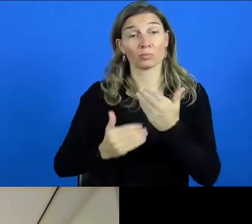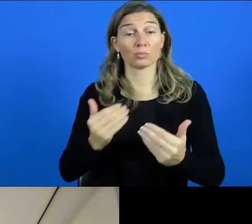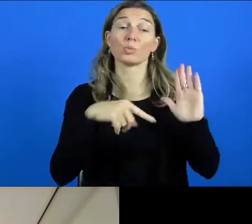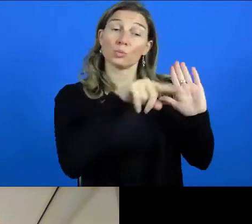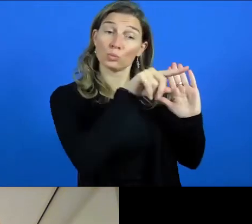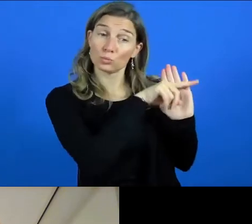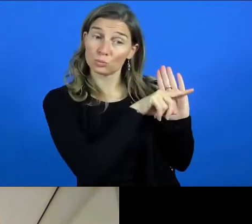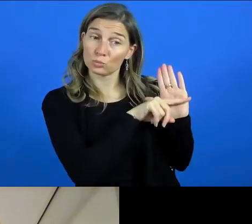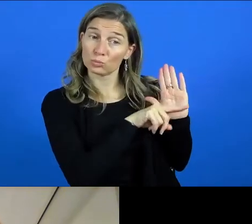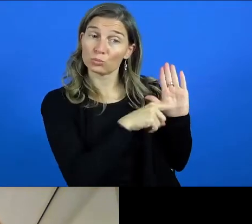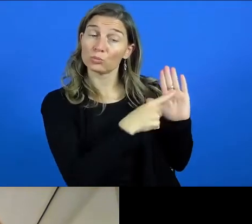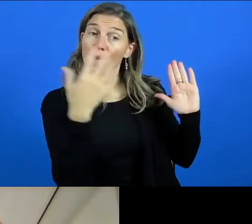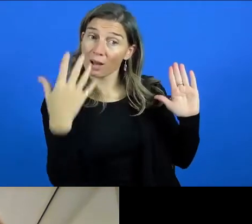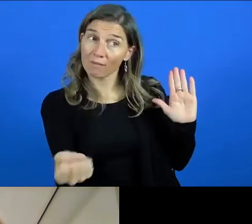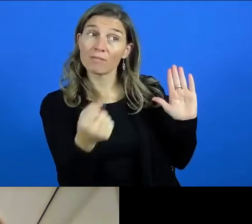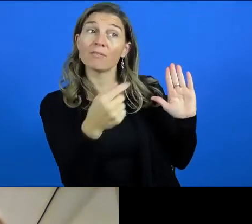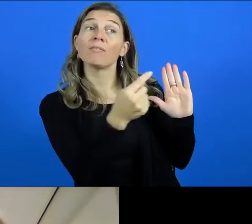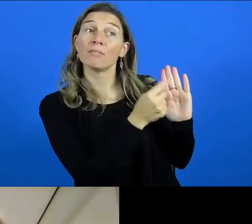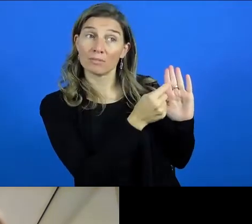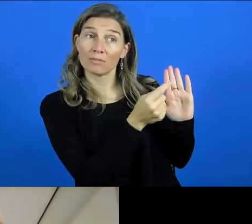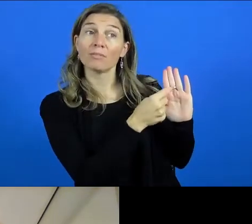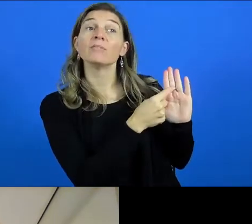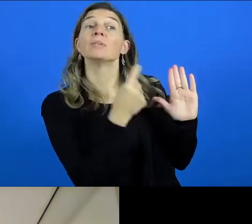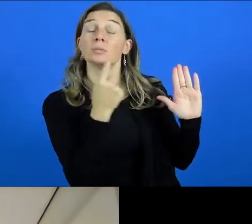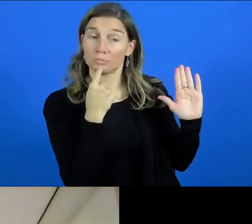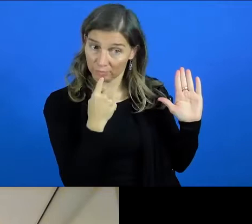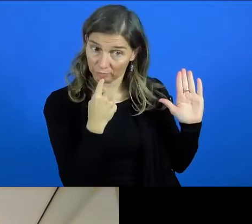administrative rules that provide these people should be paid.